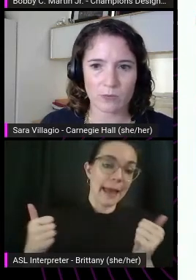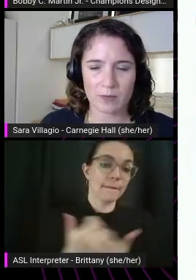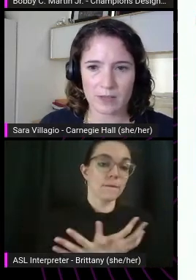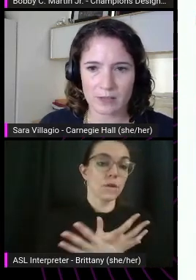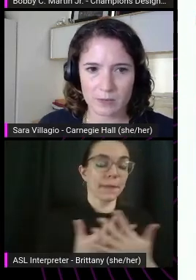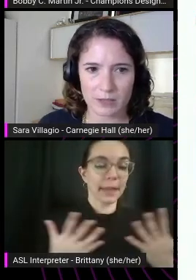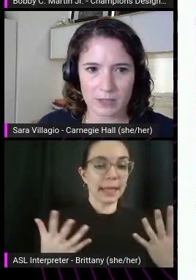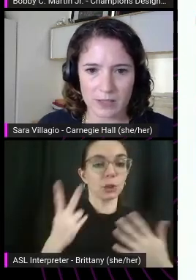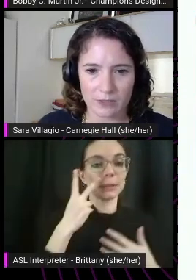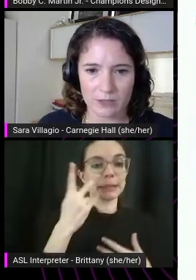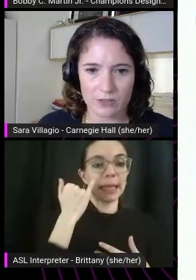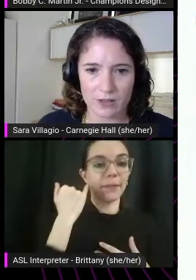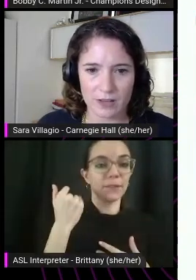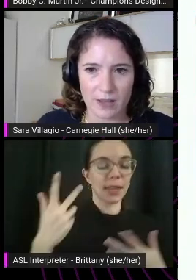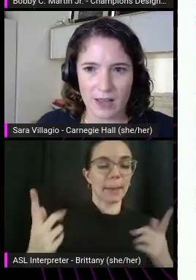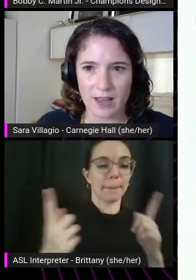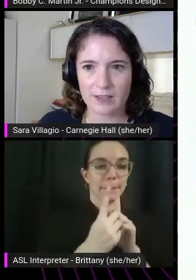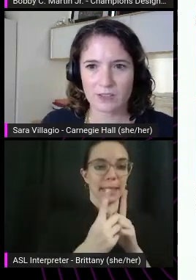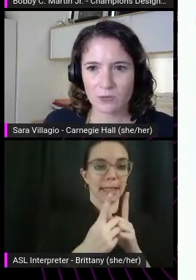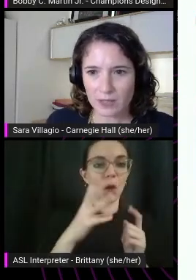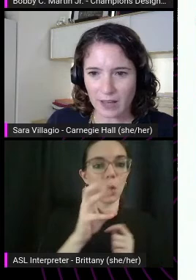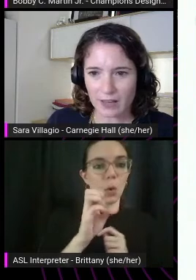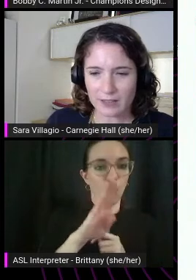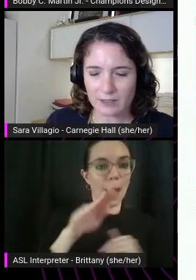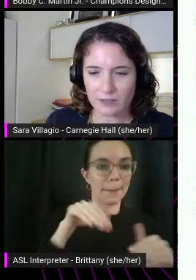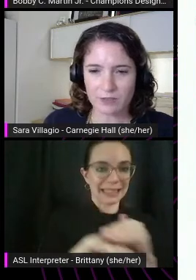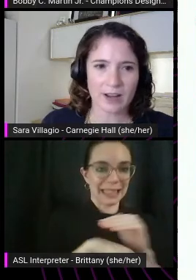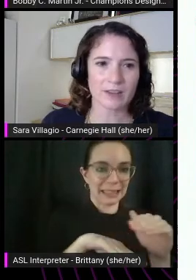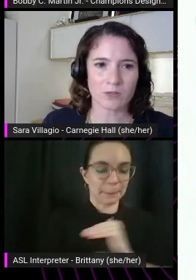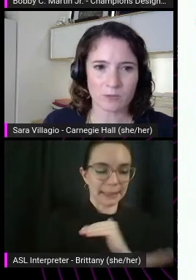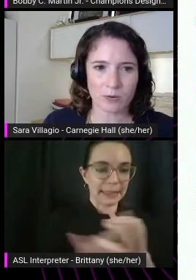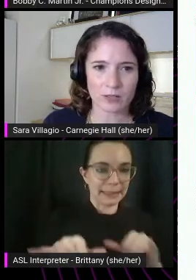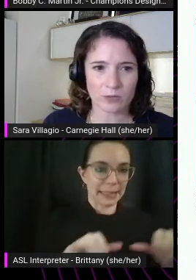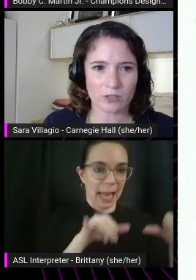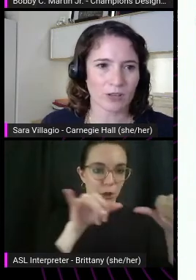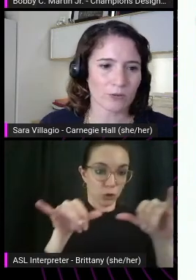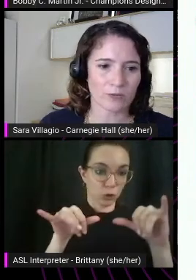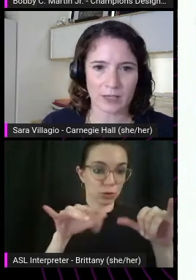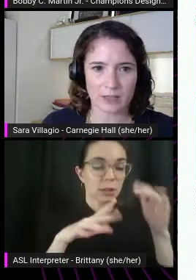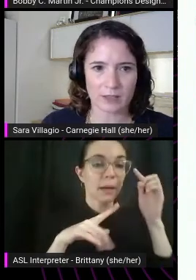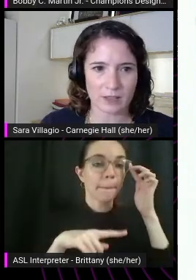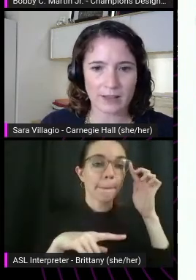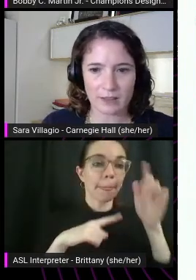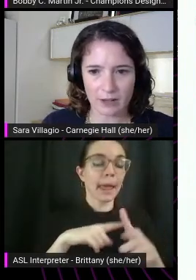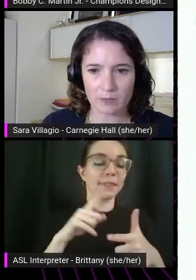web accessibility standards. And in doing that, refine them to a point in which they were ready to get there